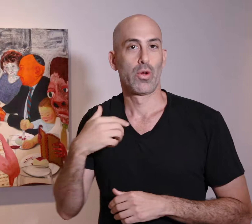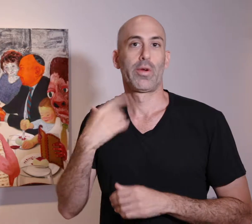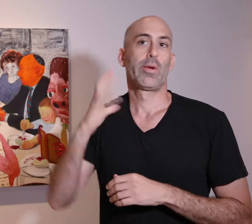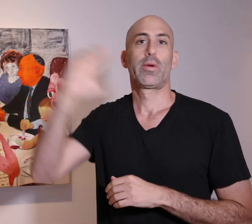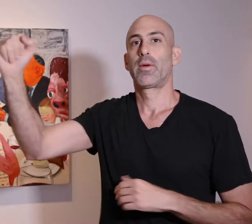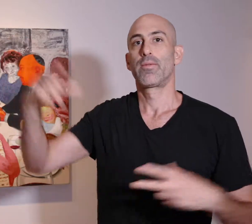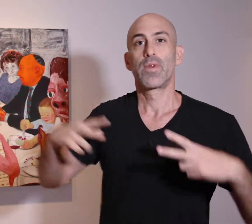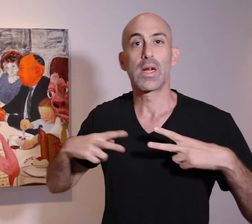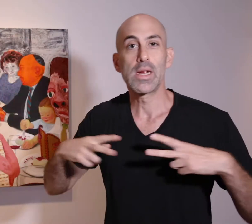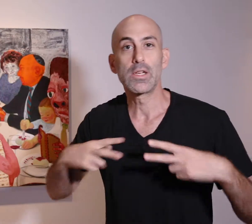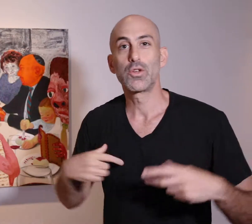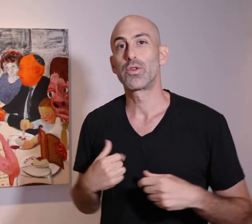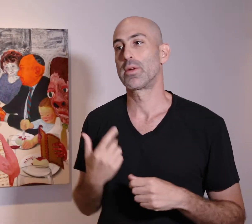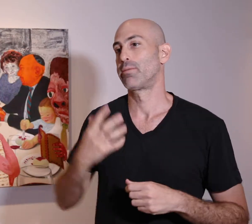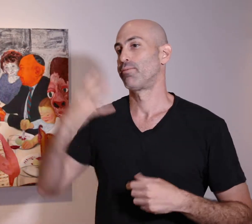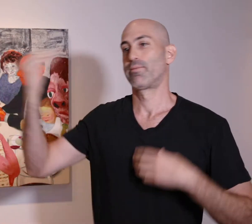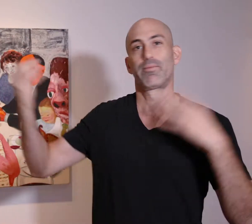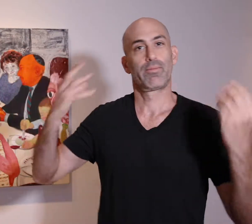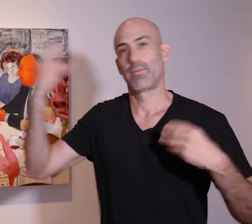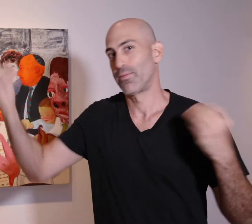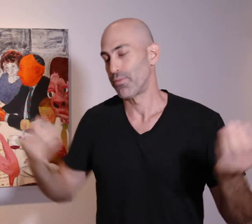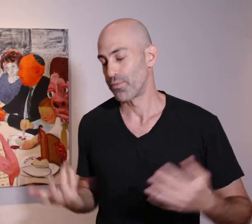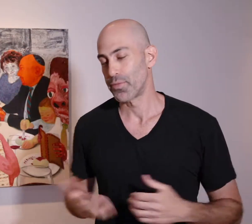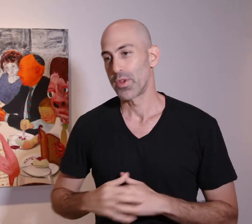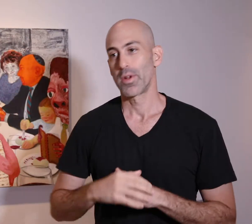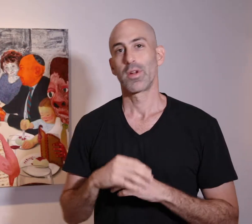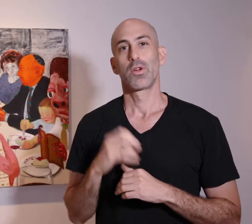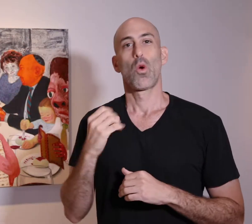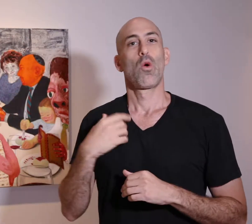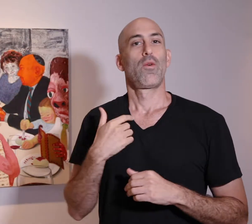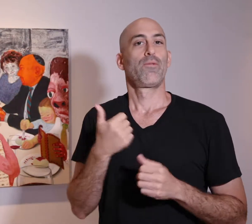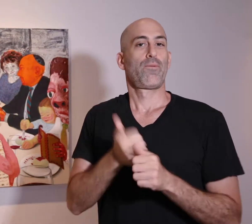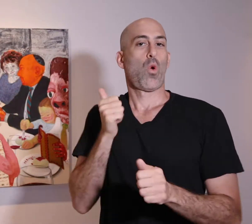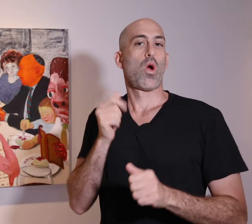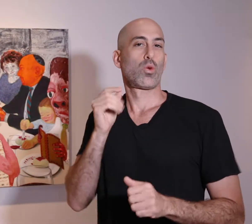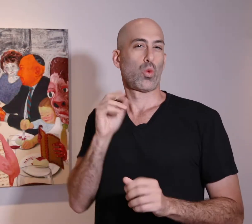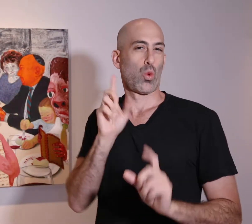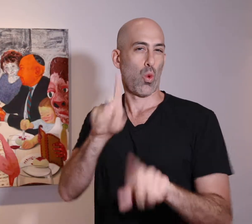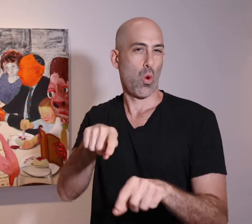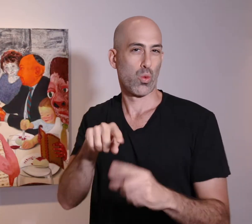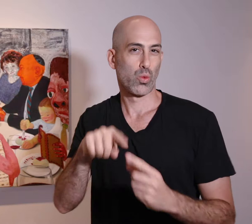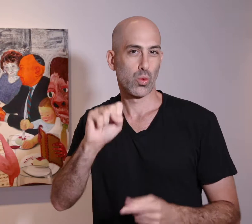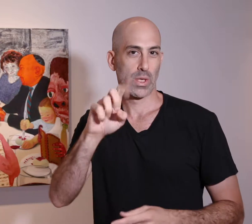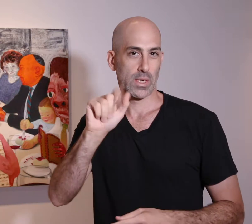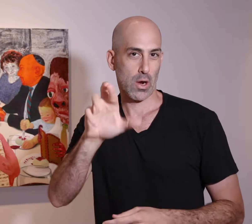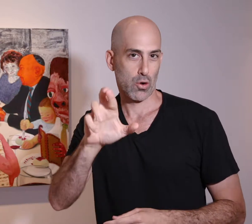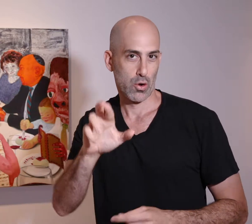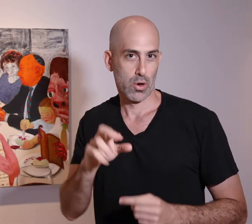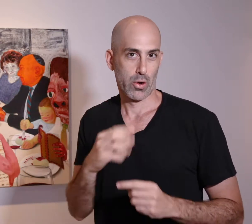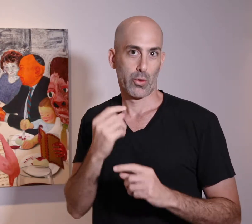I’d take a vacation at that time or just get out of town. I constantly avoided going to Seder, because I knew I’d be stuck there like that boy,